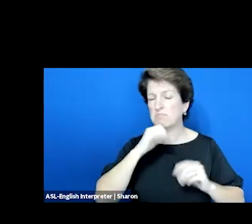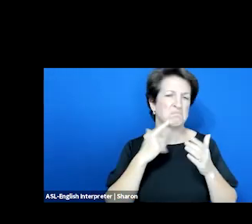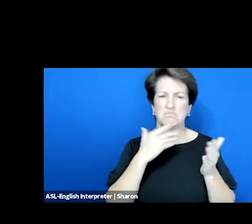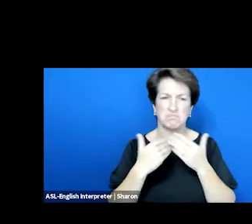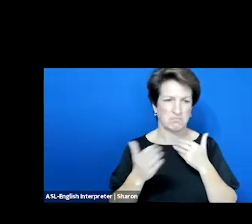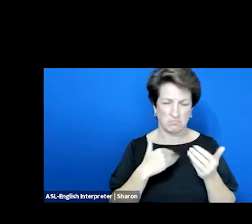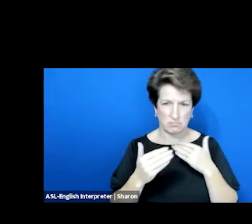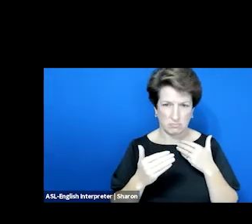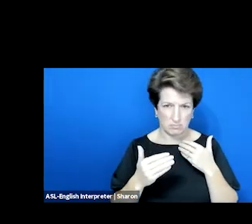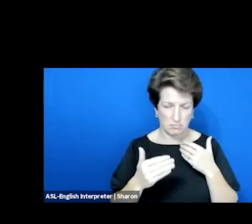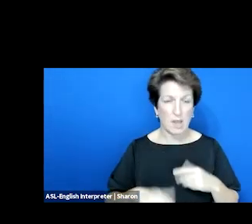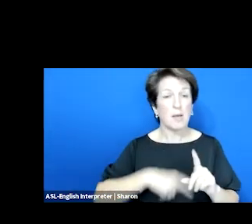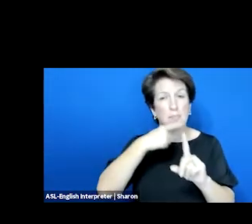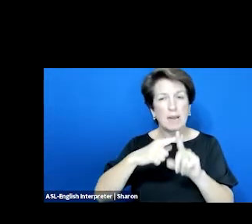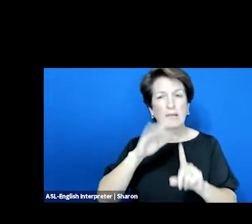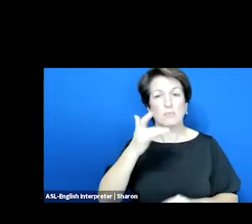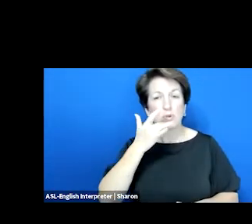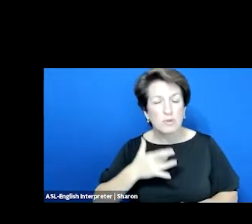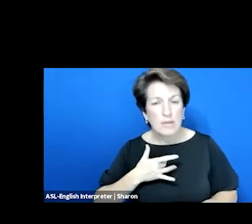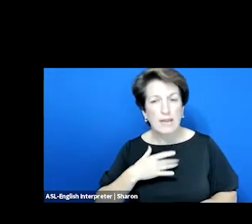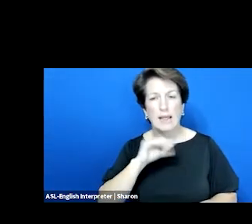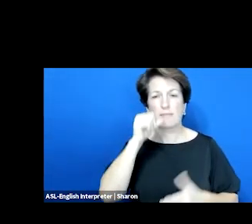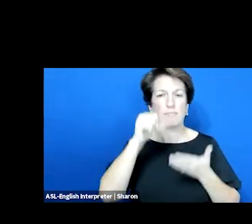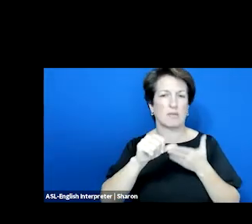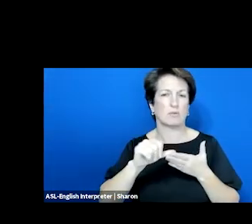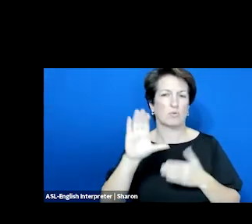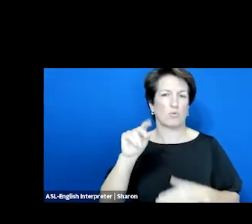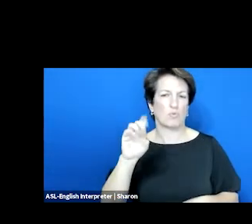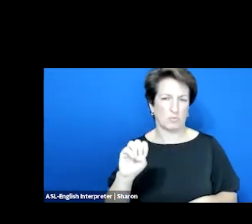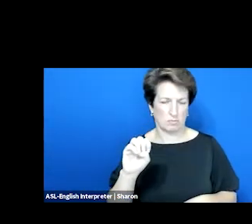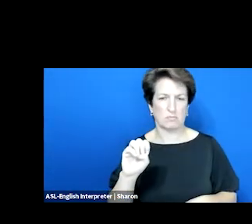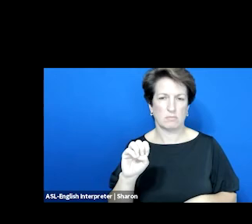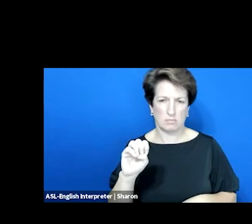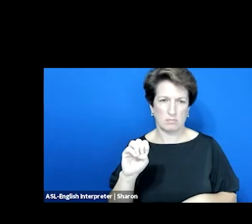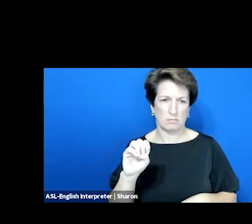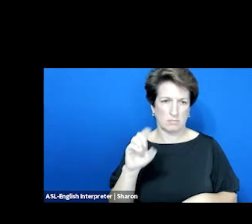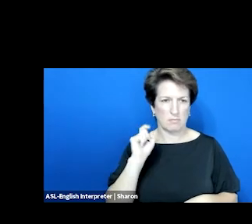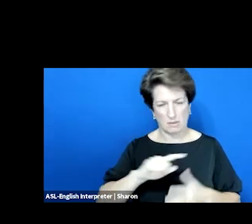And would you go to this website, it will open a new window, and you can download your